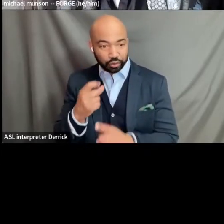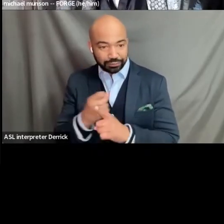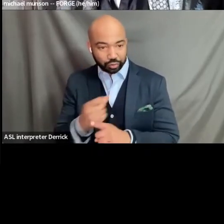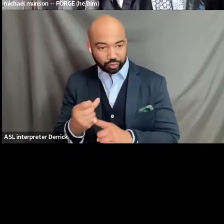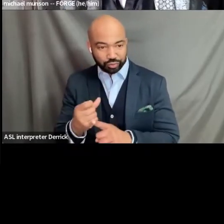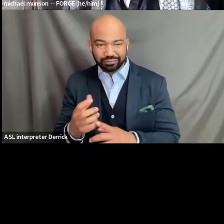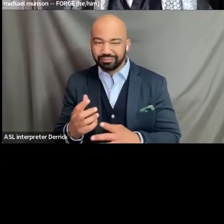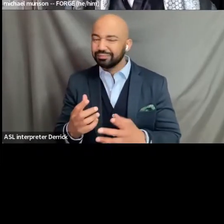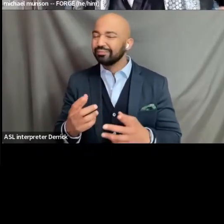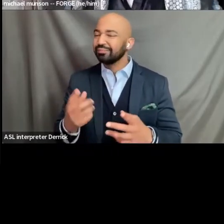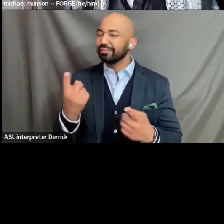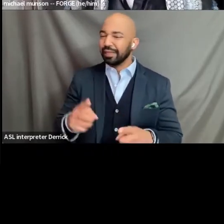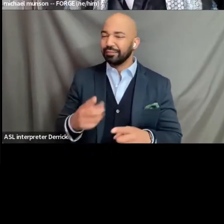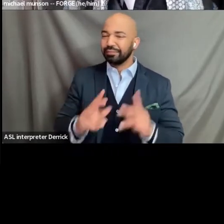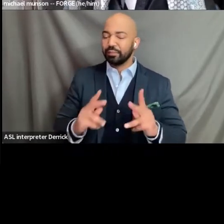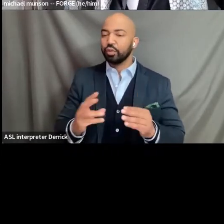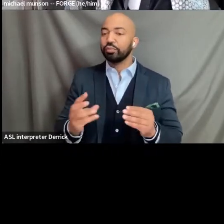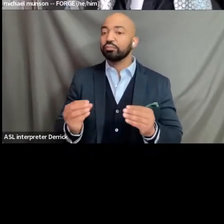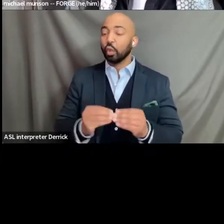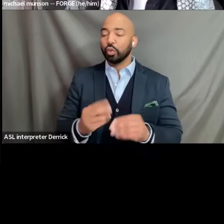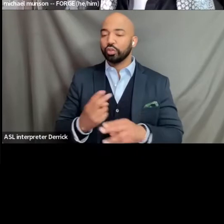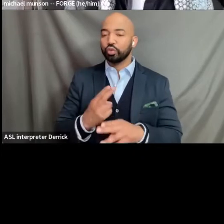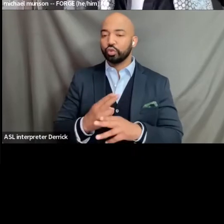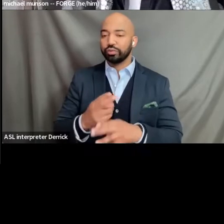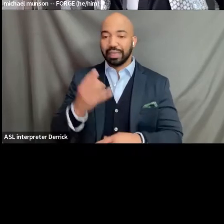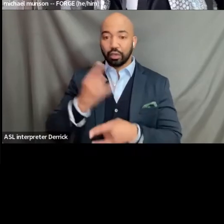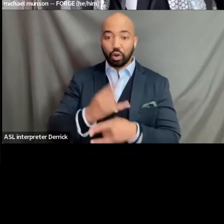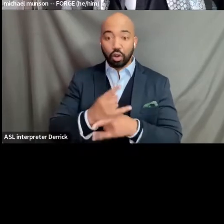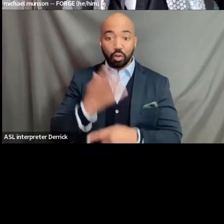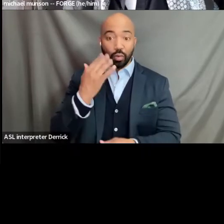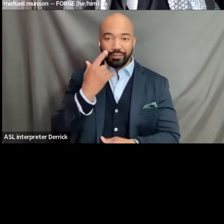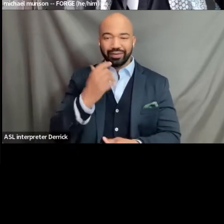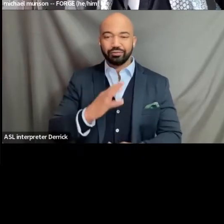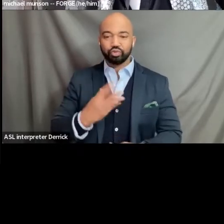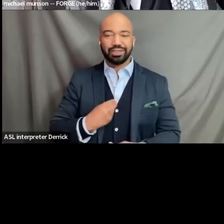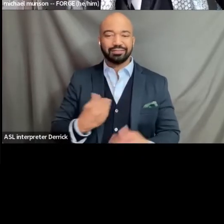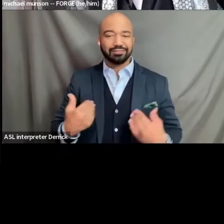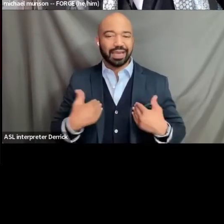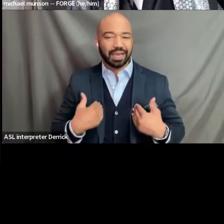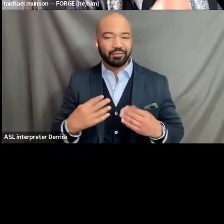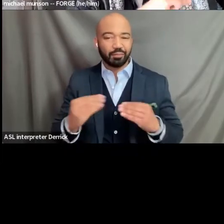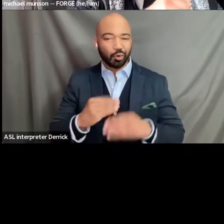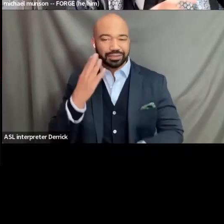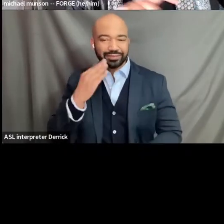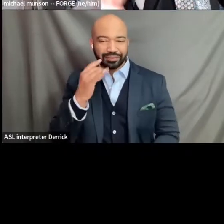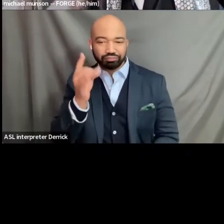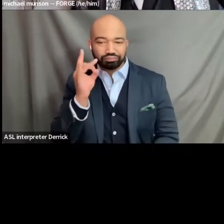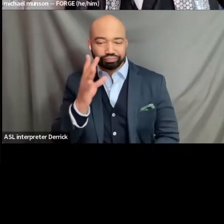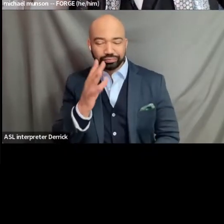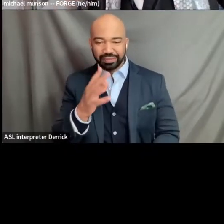of folks that use alcohol because trans folks are experiencing higher rates of victimization. So when we look at that general ACE study,